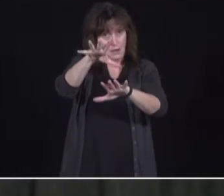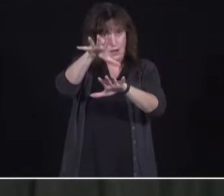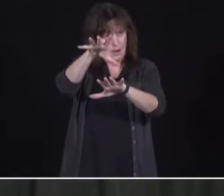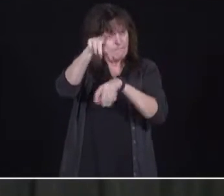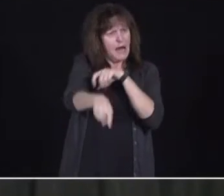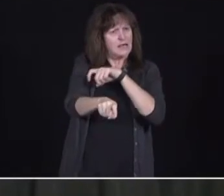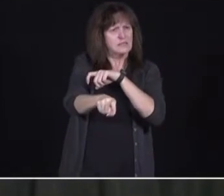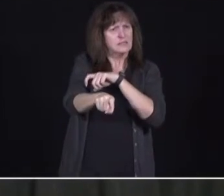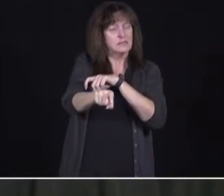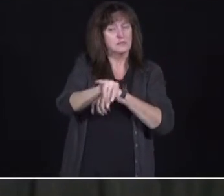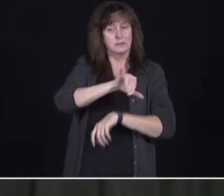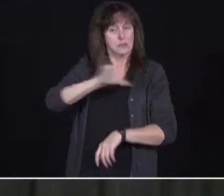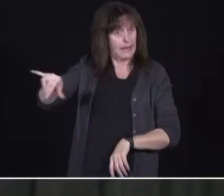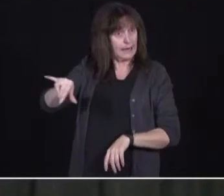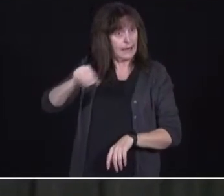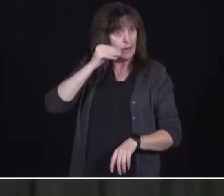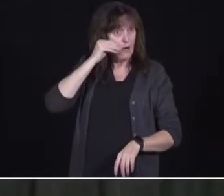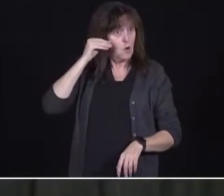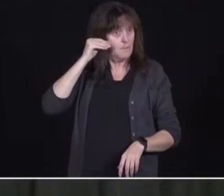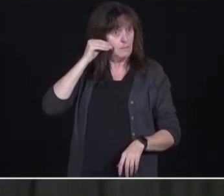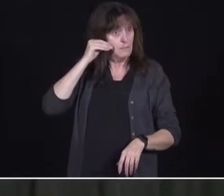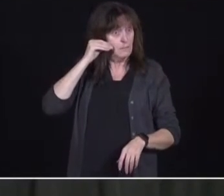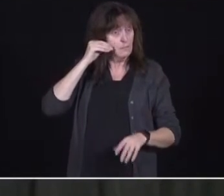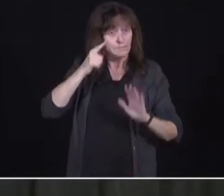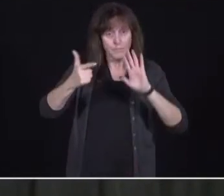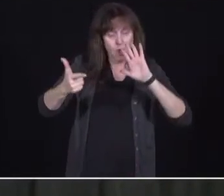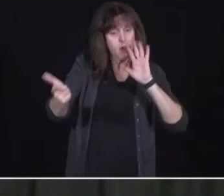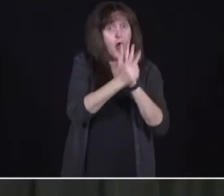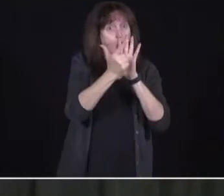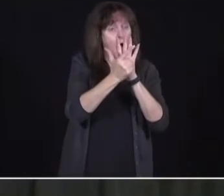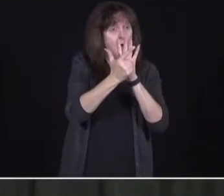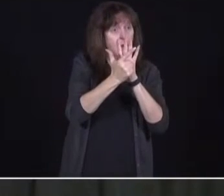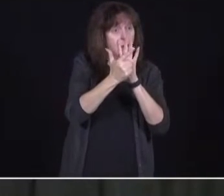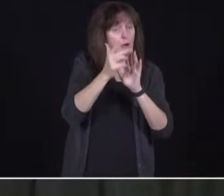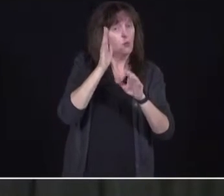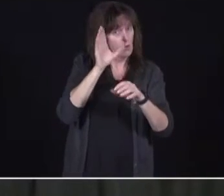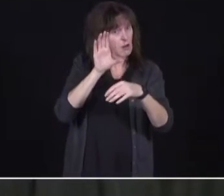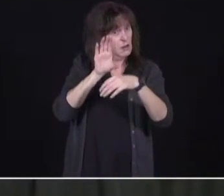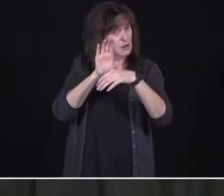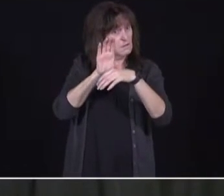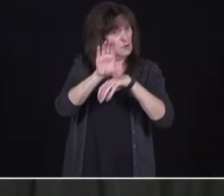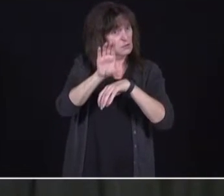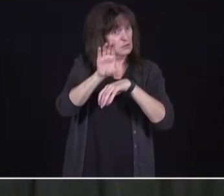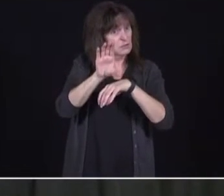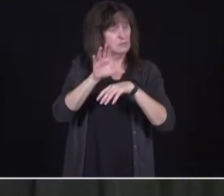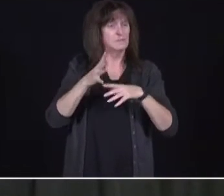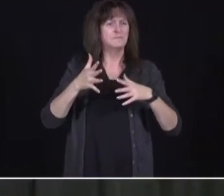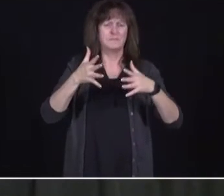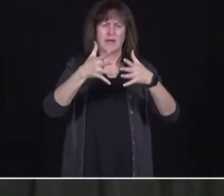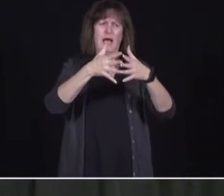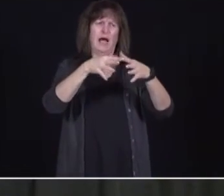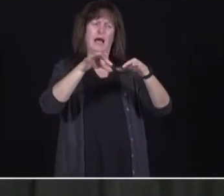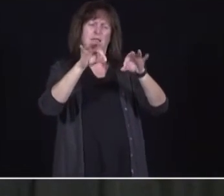And it will be enforced. I know that essential means didn't things to different people.